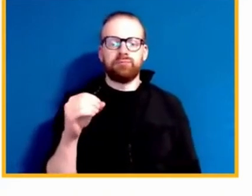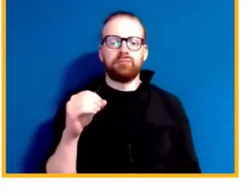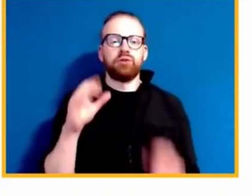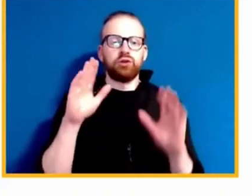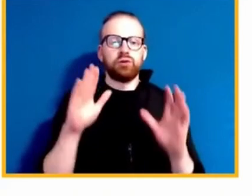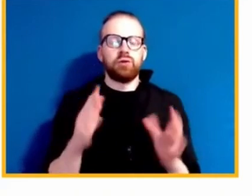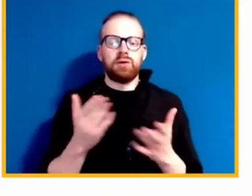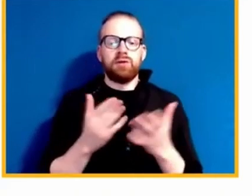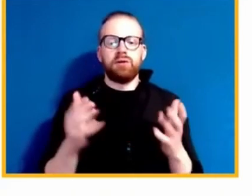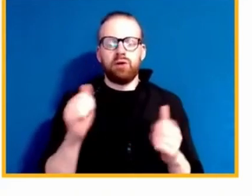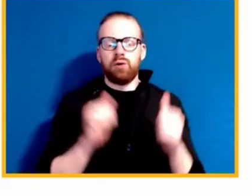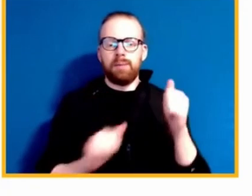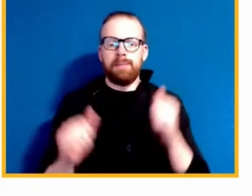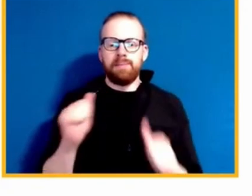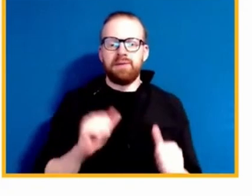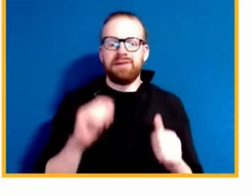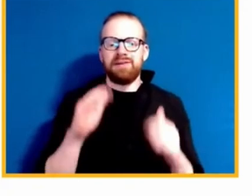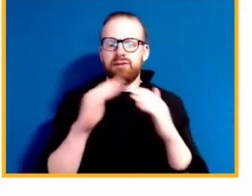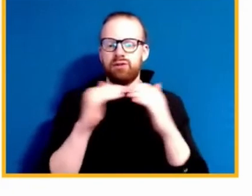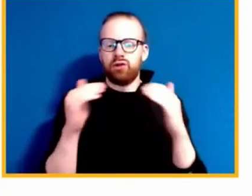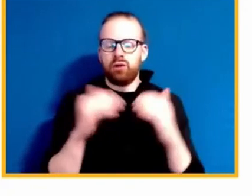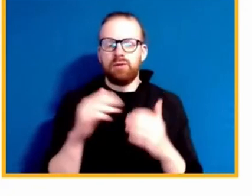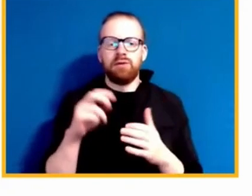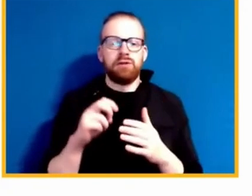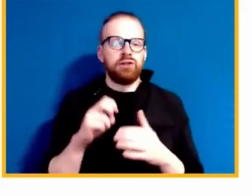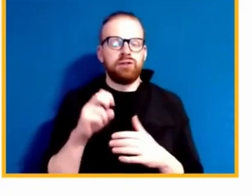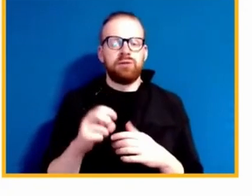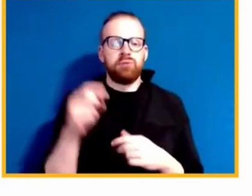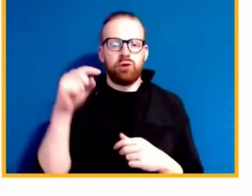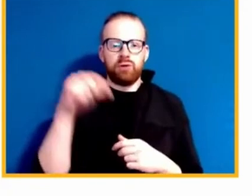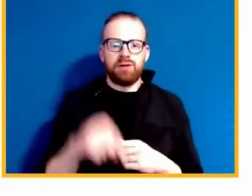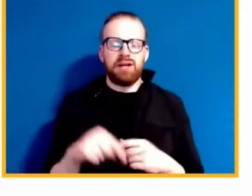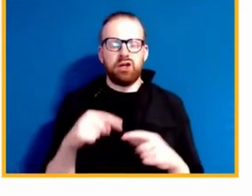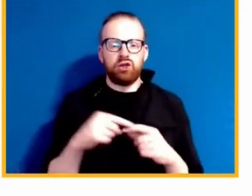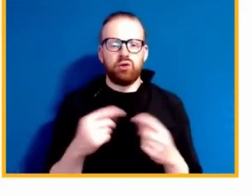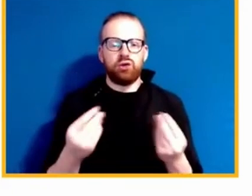performance is your levels, like you were able to jump, go back down to the ground, and kind of